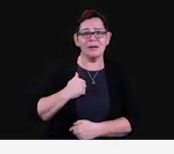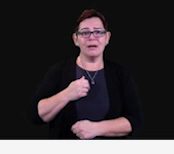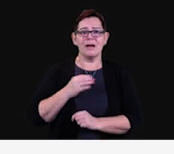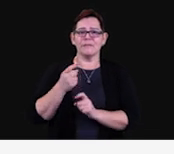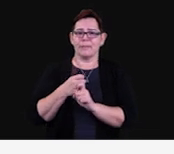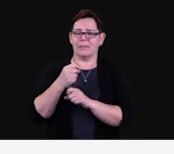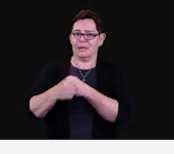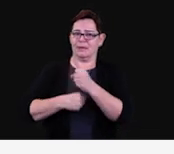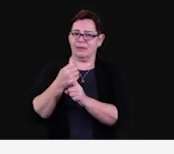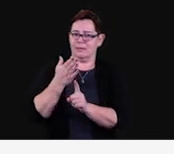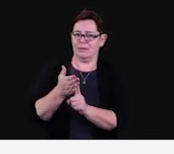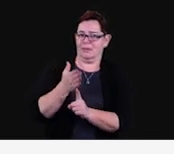on the date you became a resident.